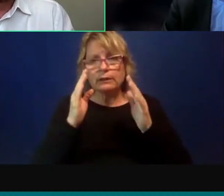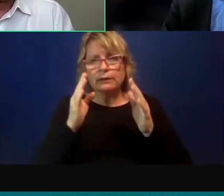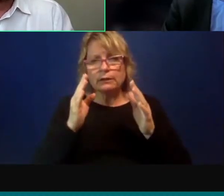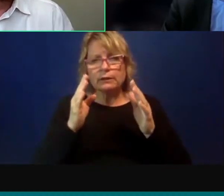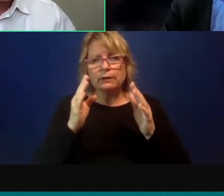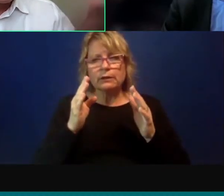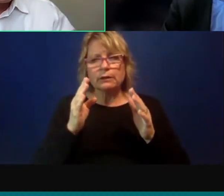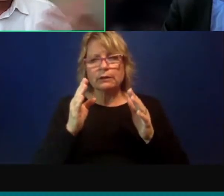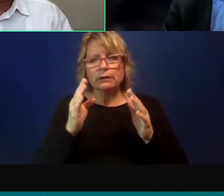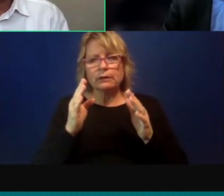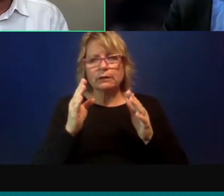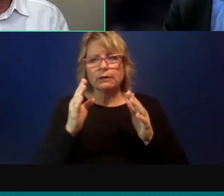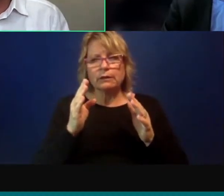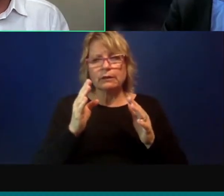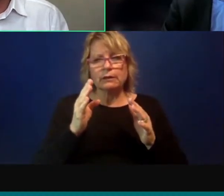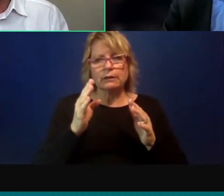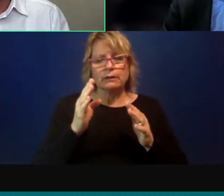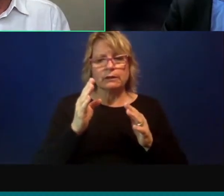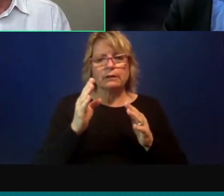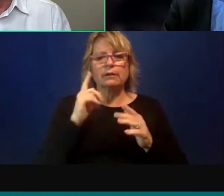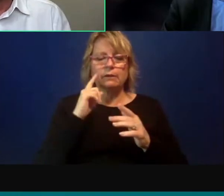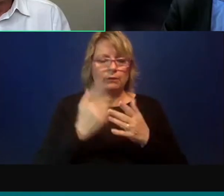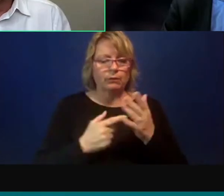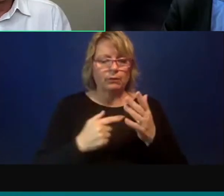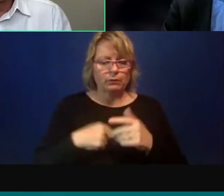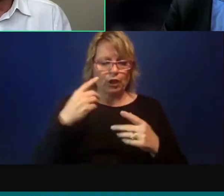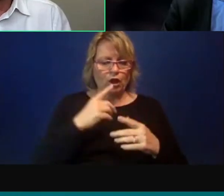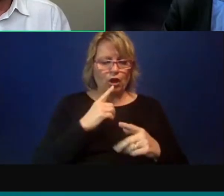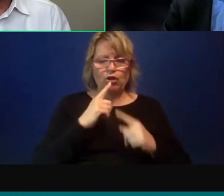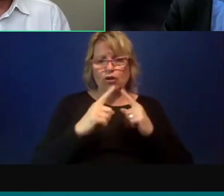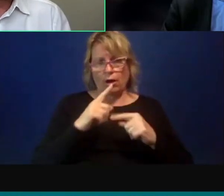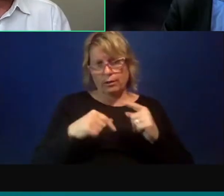about, like the ones that we just talked about. But I do wanna highlight the one thing that kinda